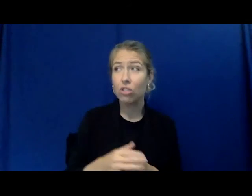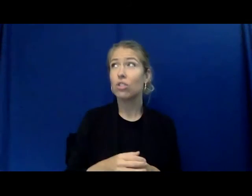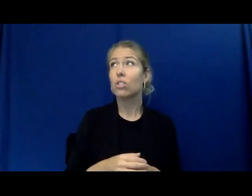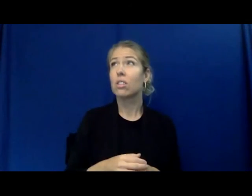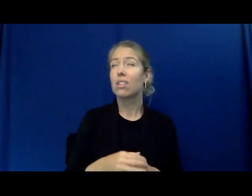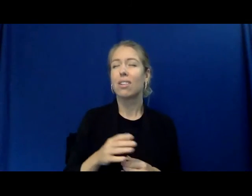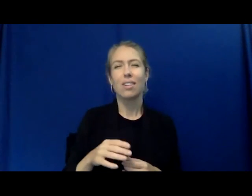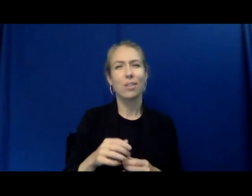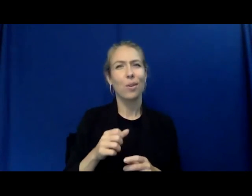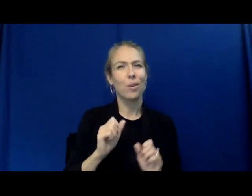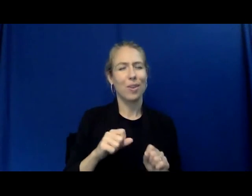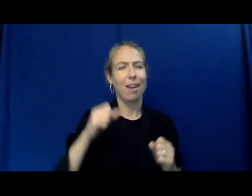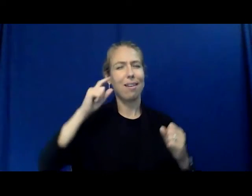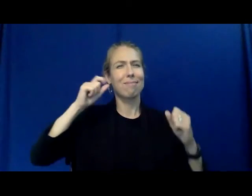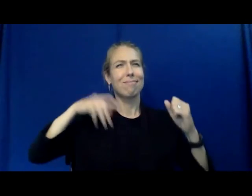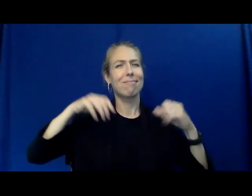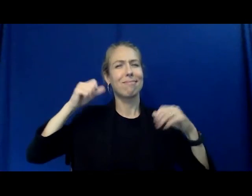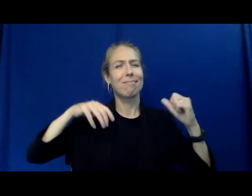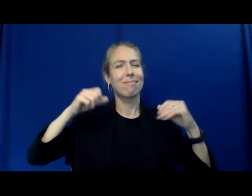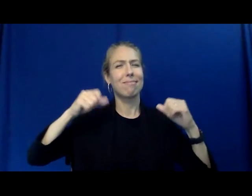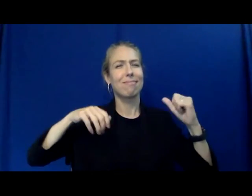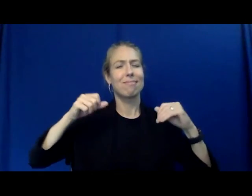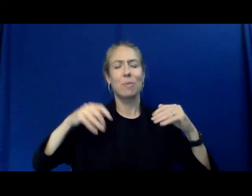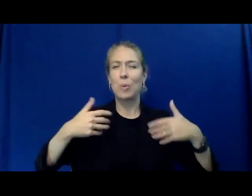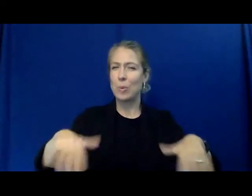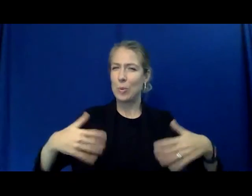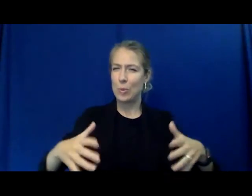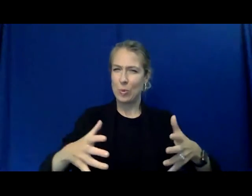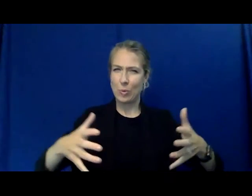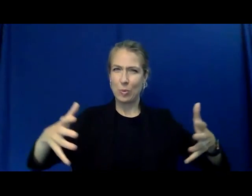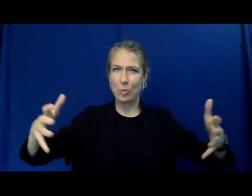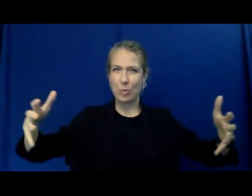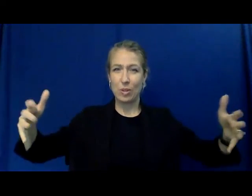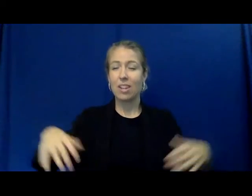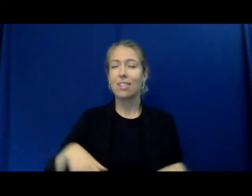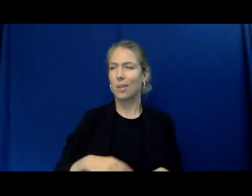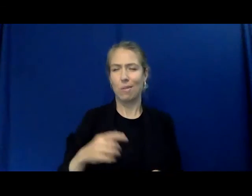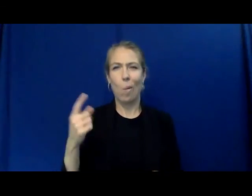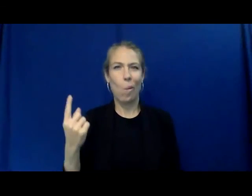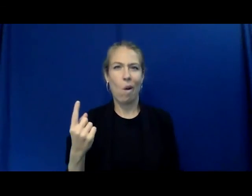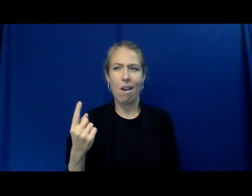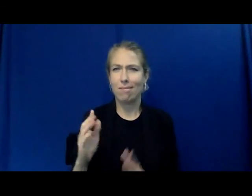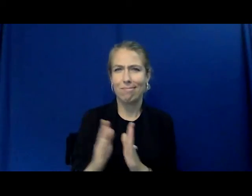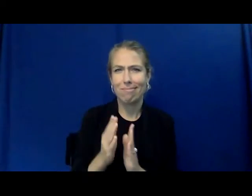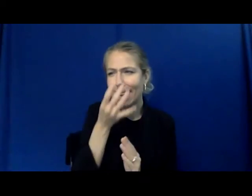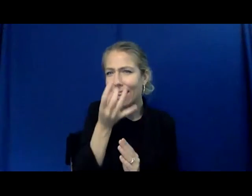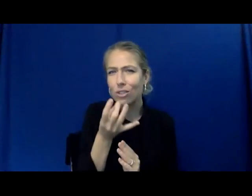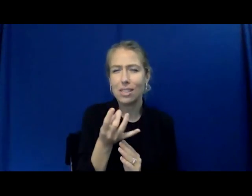with what are the individual's interests, and then through my own and the individual